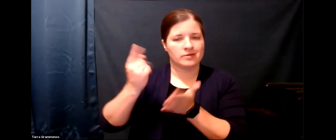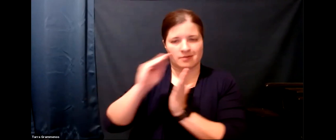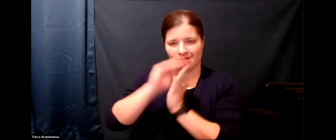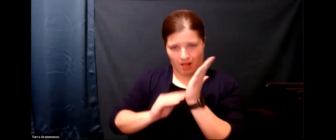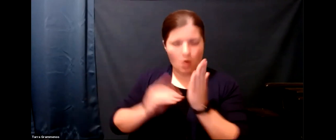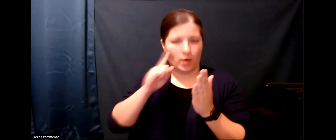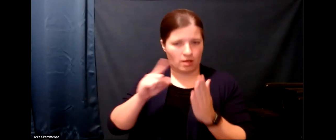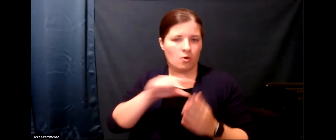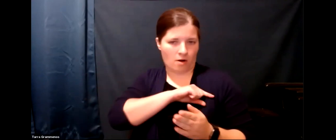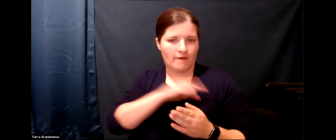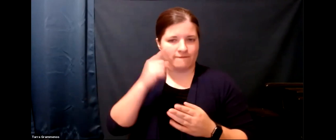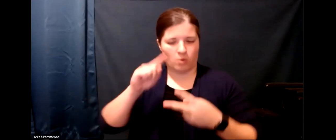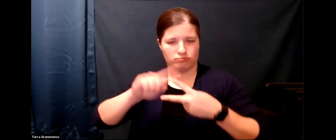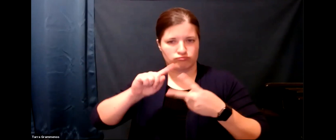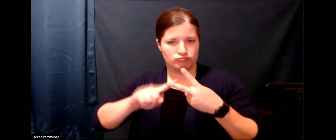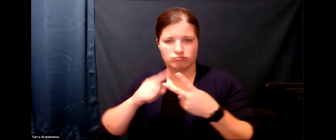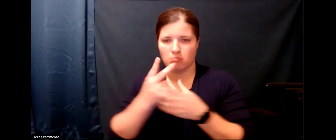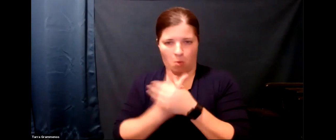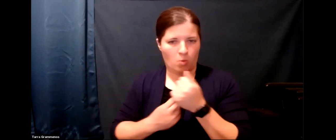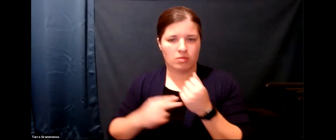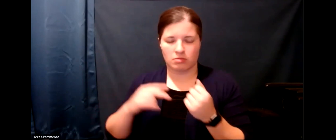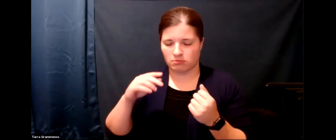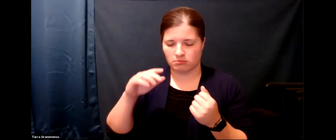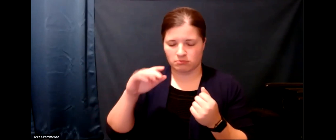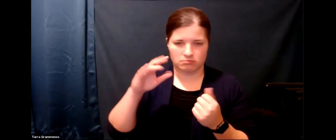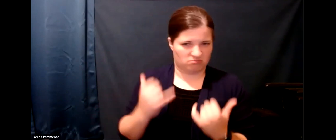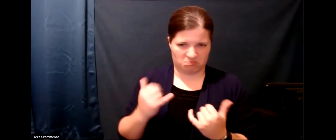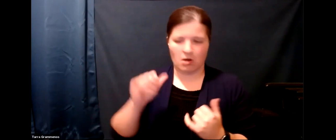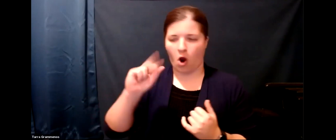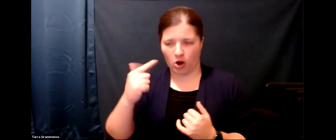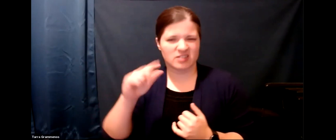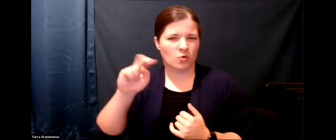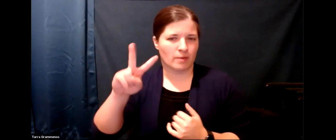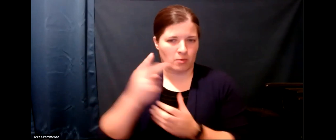You'll be good to go.